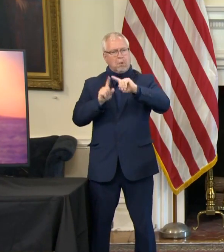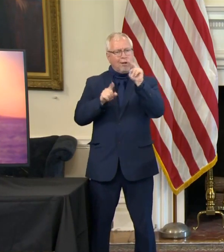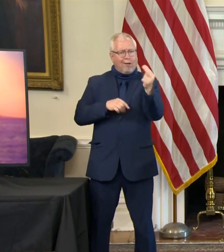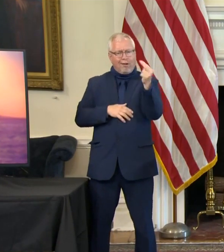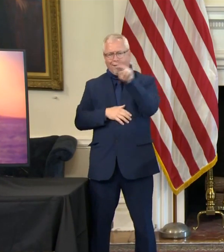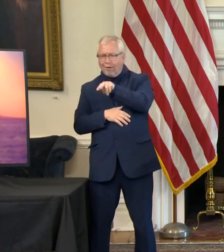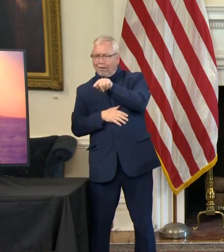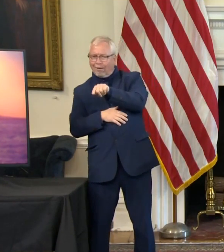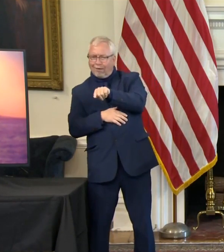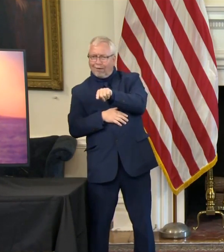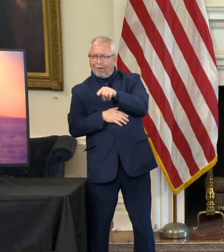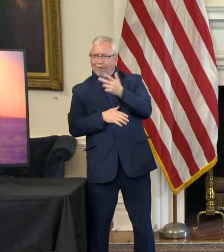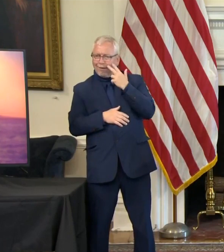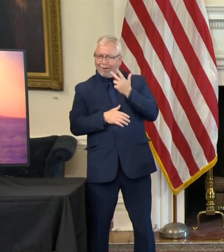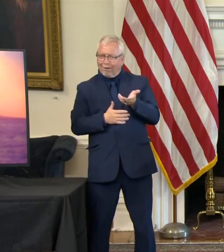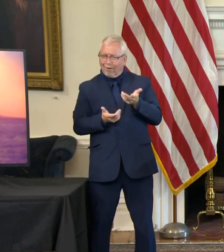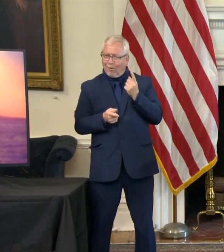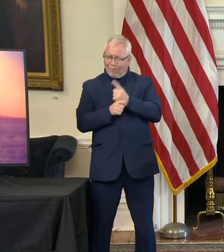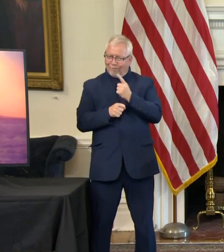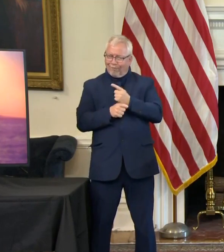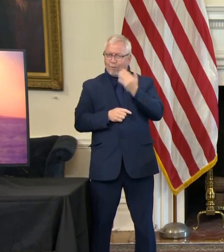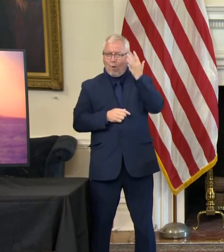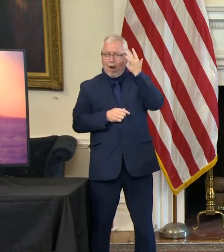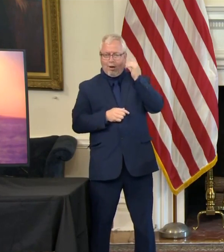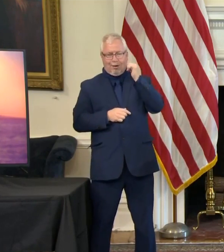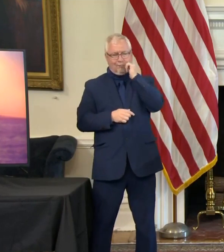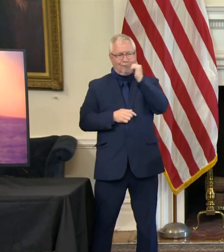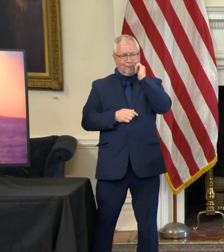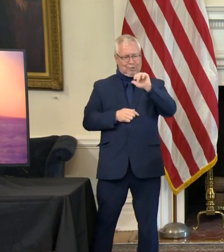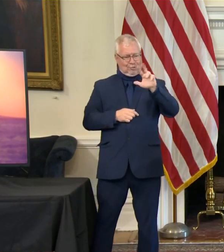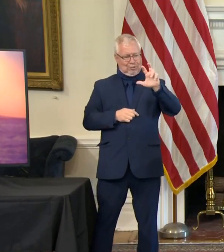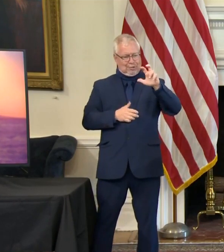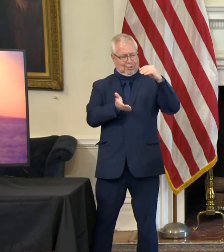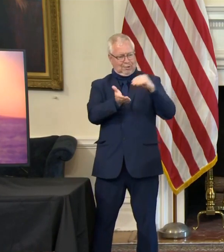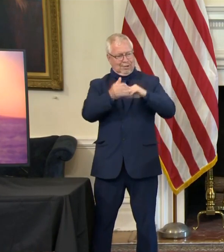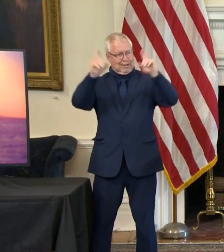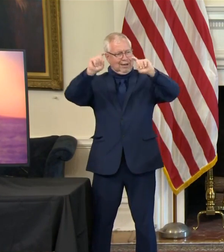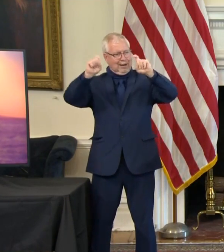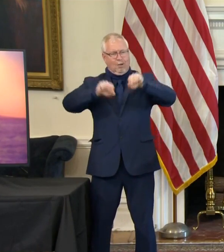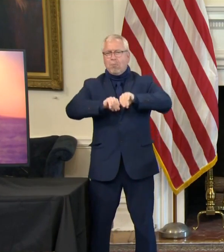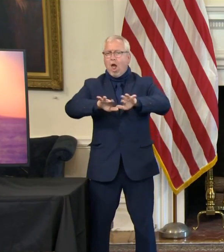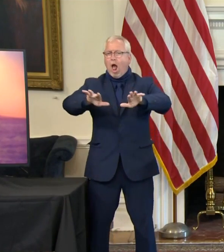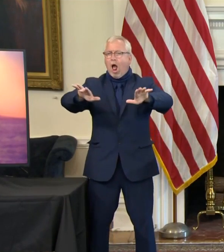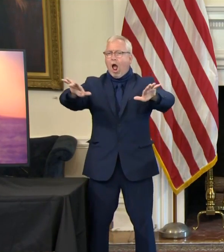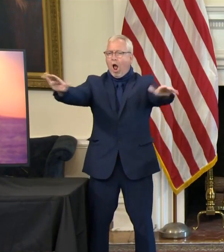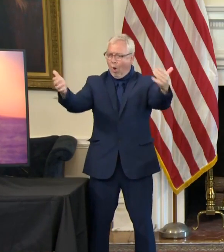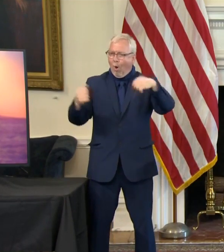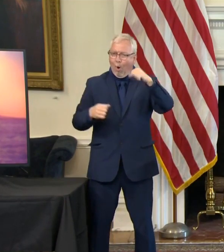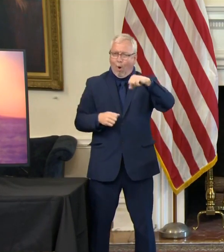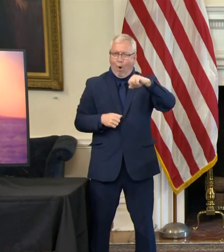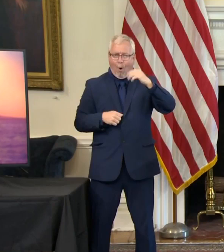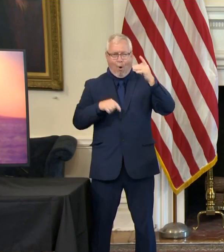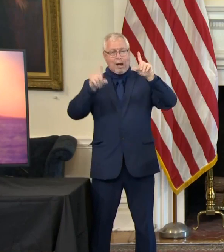I HAVE SAID THE CASE NUMBERS, AS WE TEST 300,000 PEOPLE, EVERY DATE YOU ARE GOING TO GET ADDITIONAL CASES.